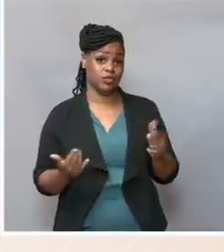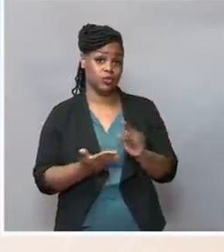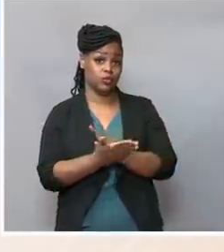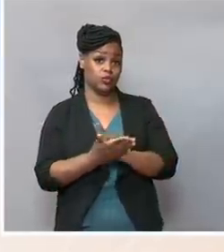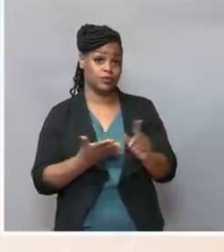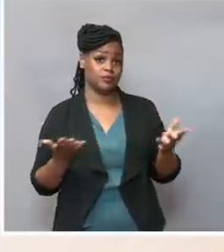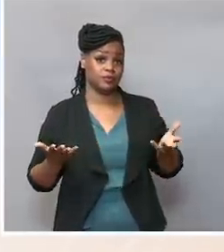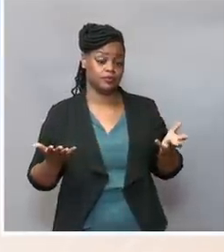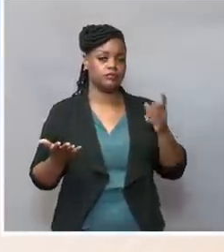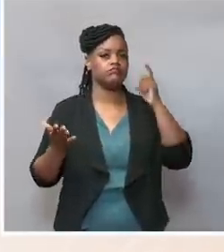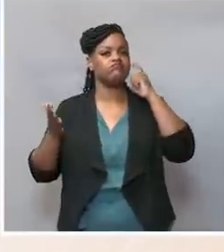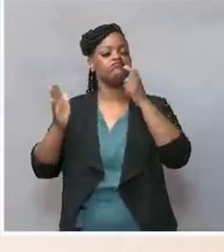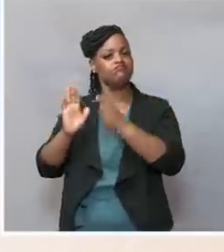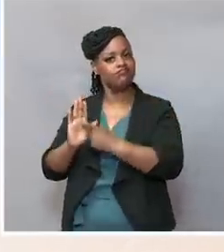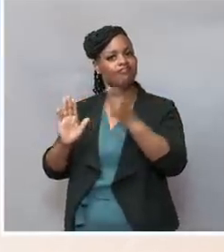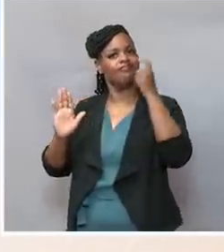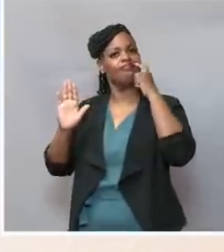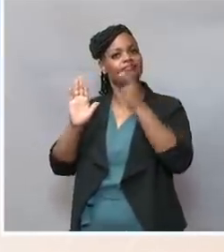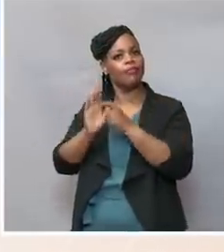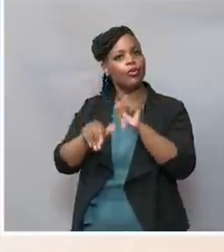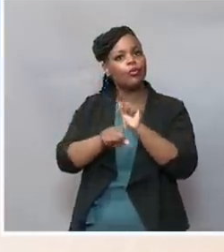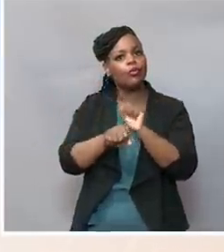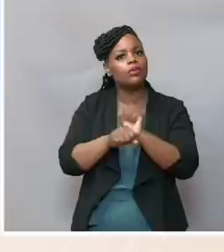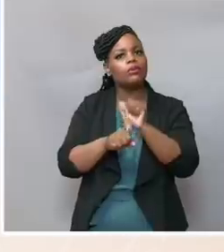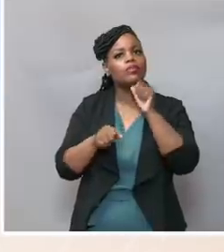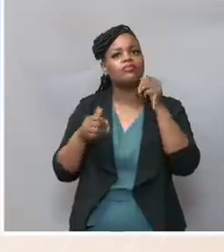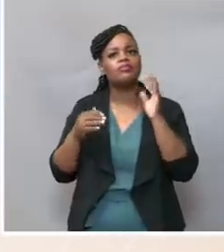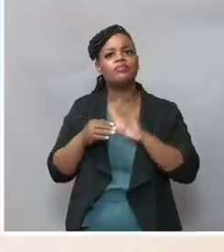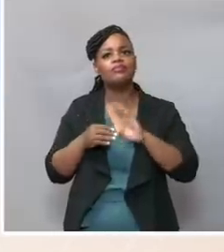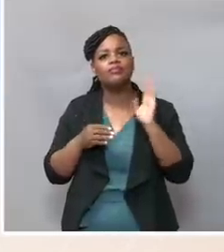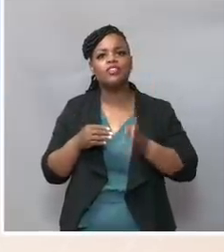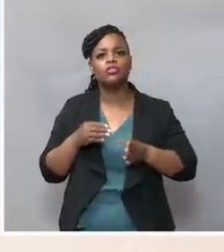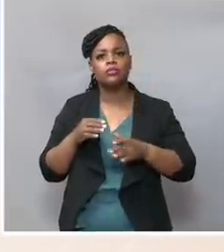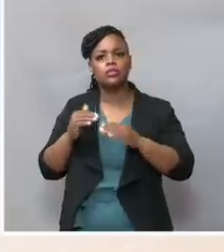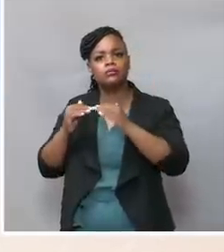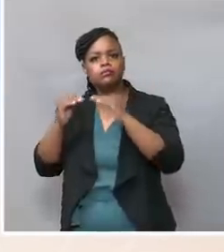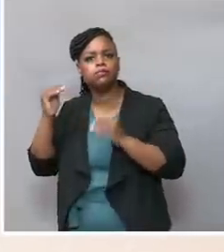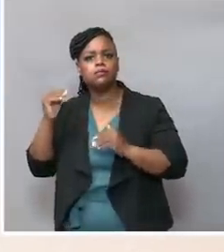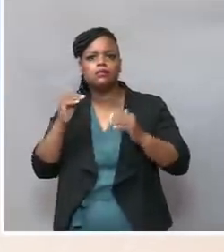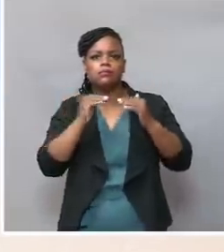Serious inequities still exist in this country. We must acknowledge the pain